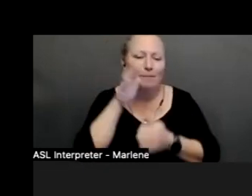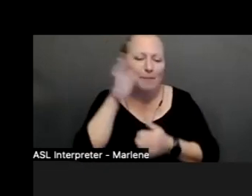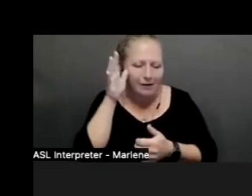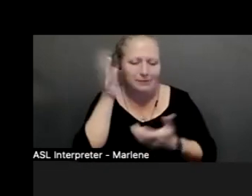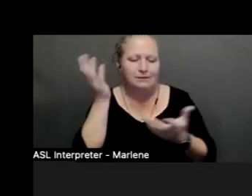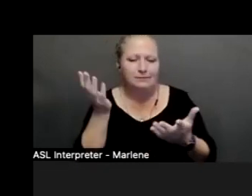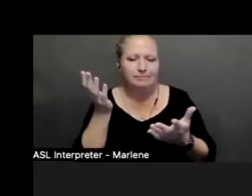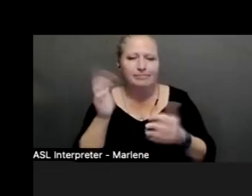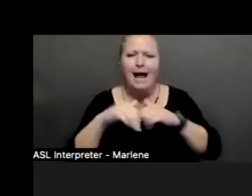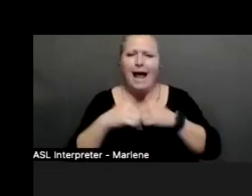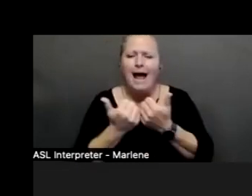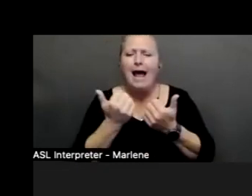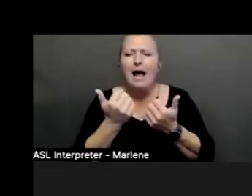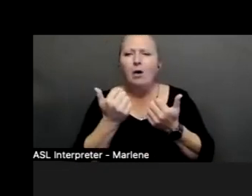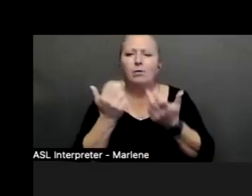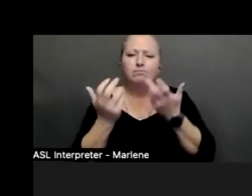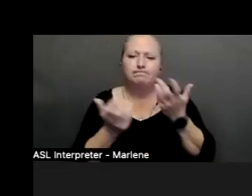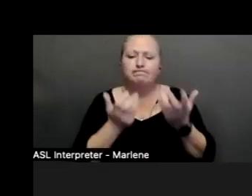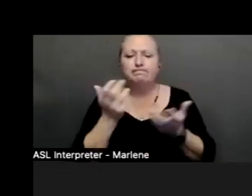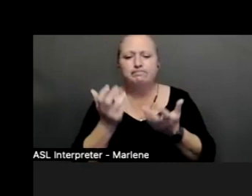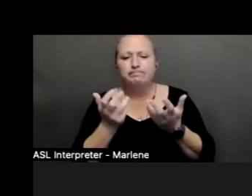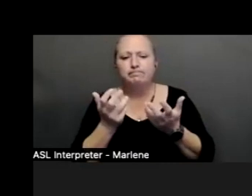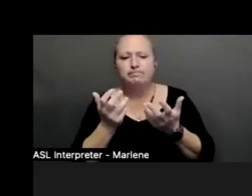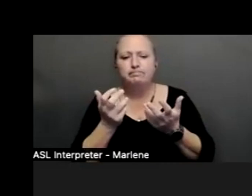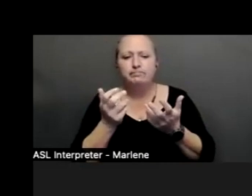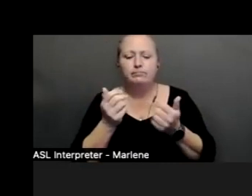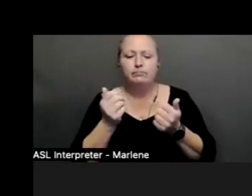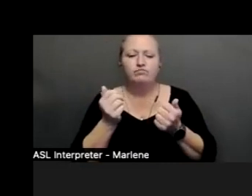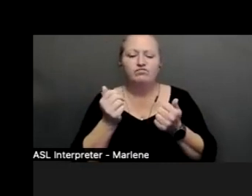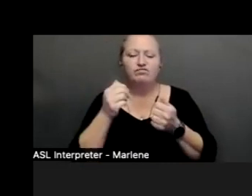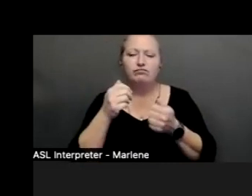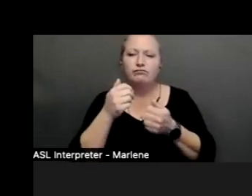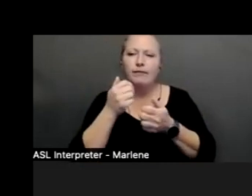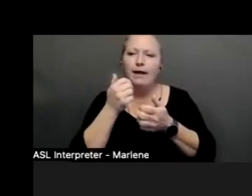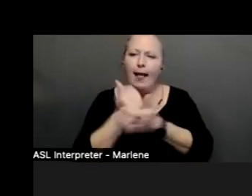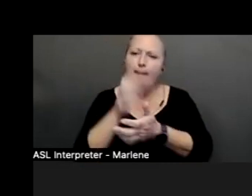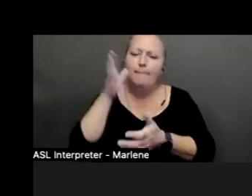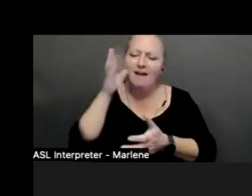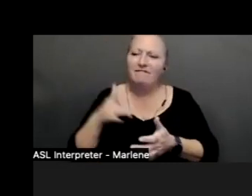How to make how do you make it so that parents feel welcome so that way they're, you know,